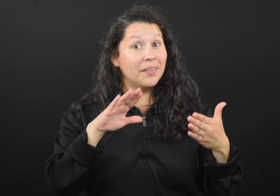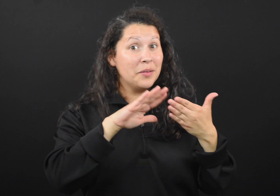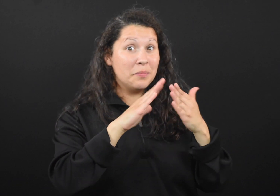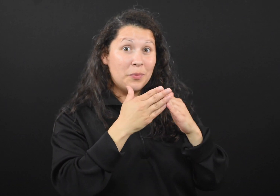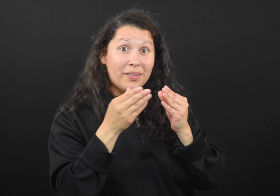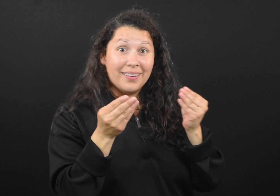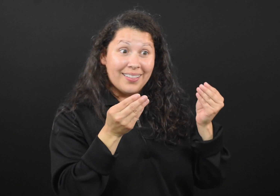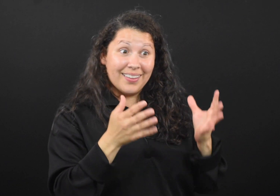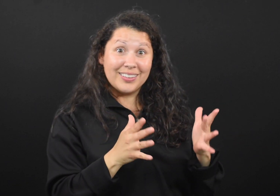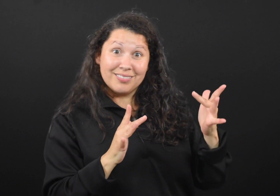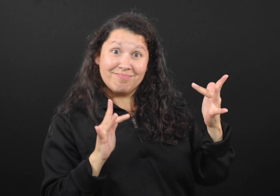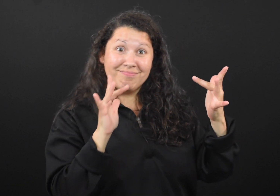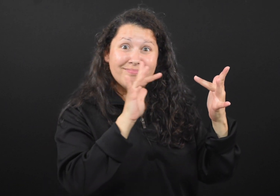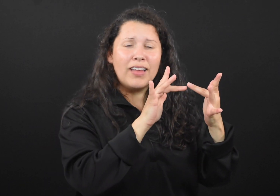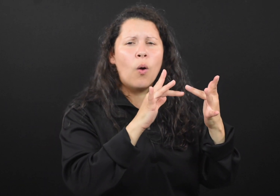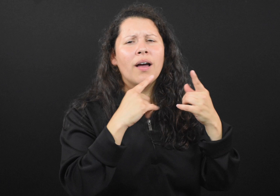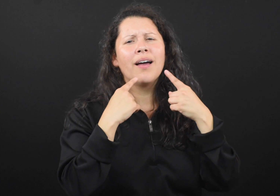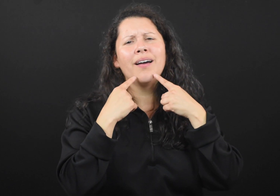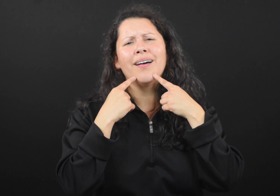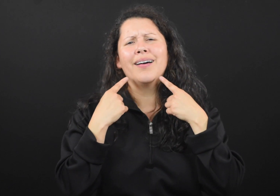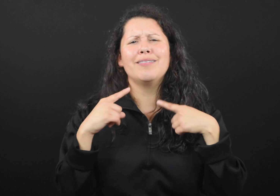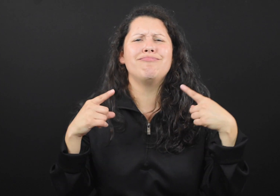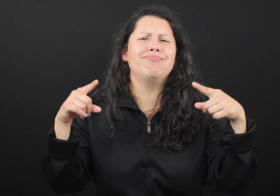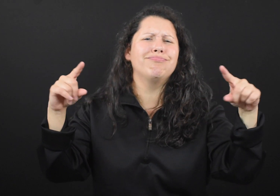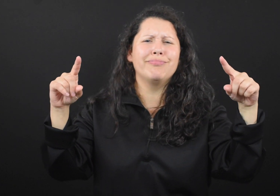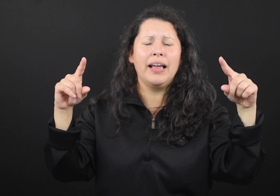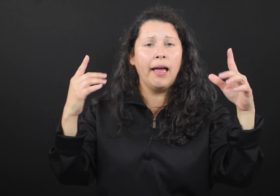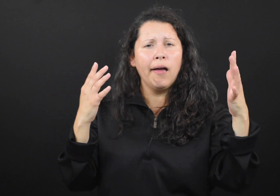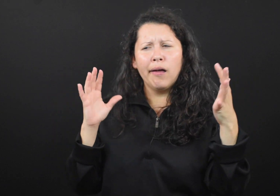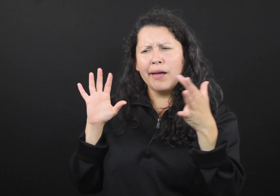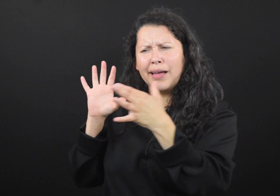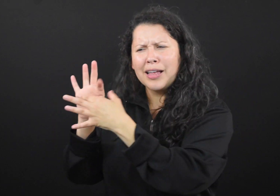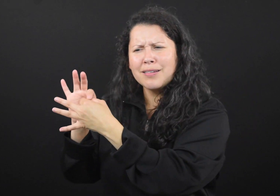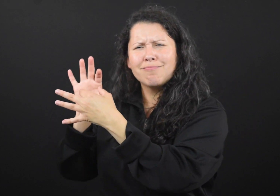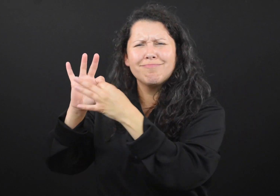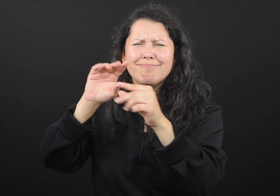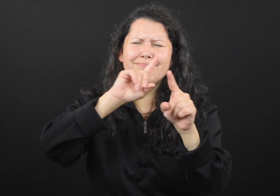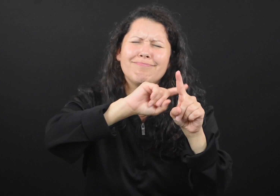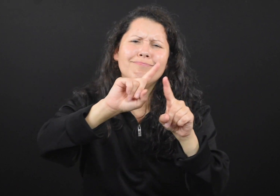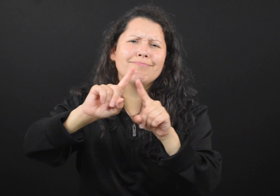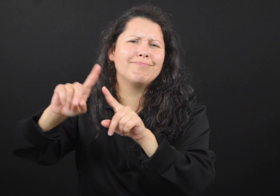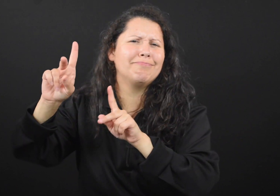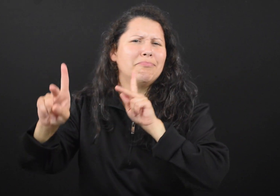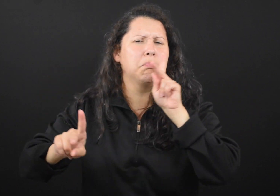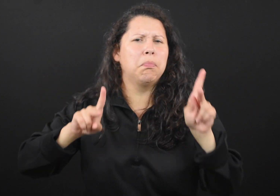Community Liaison outreach has successfully connected with underrepresented populations